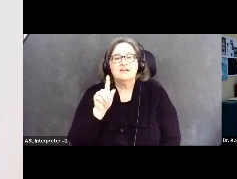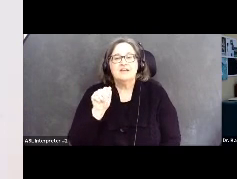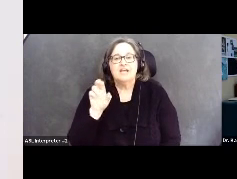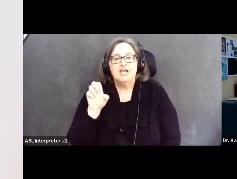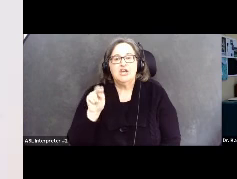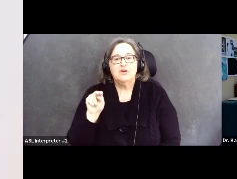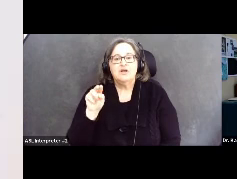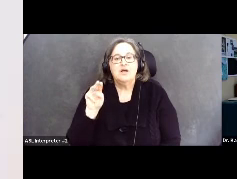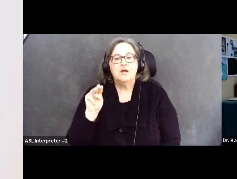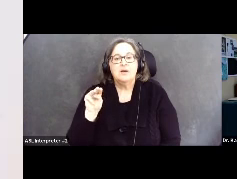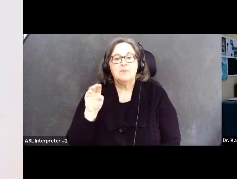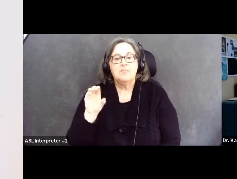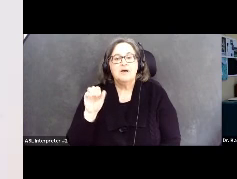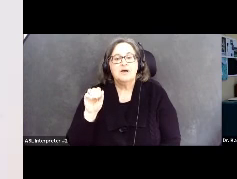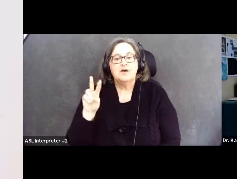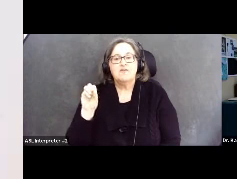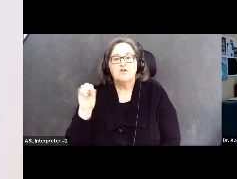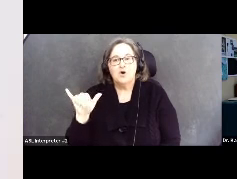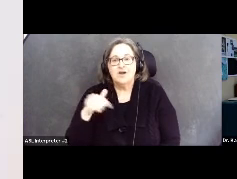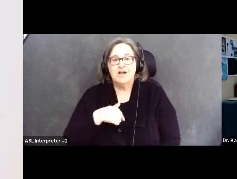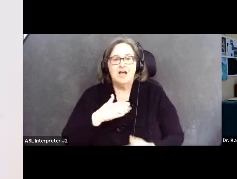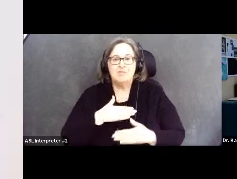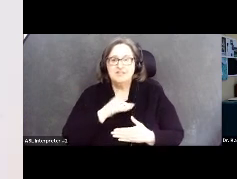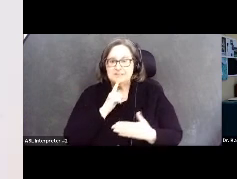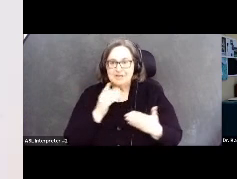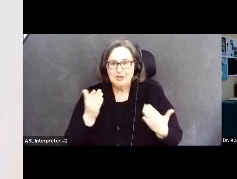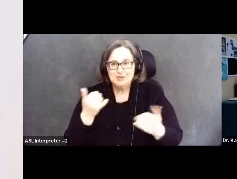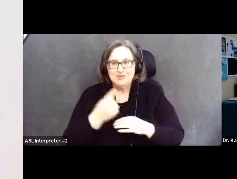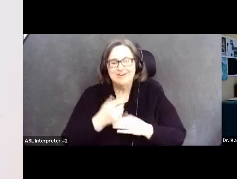And I am pleased to be here today. I want to thank everyone involved